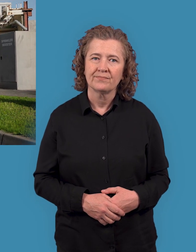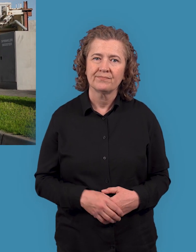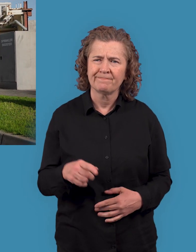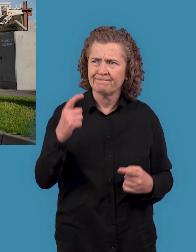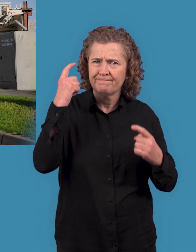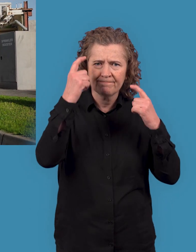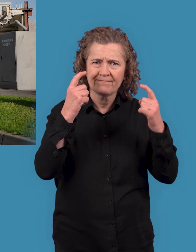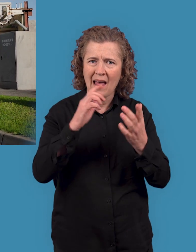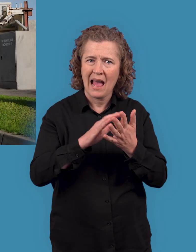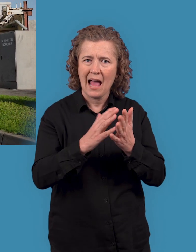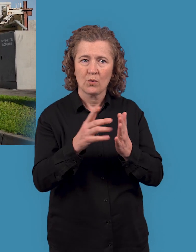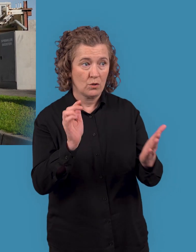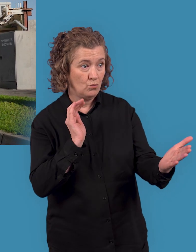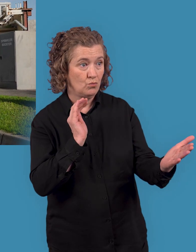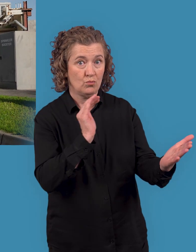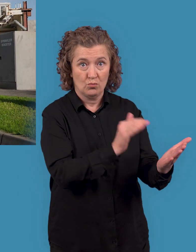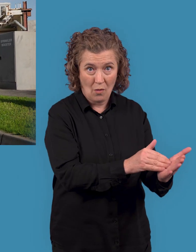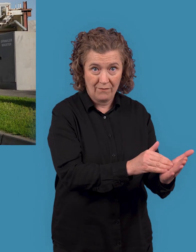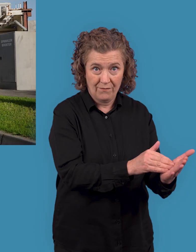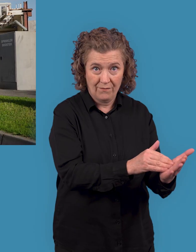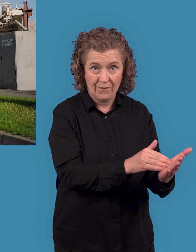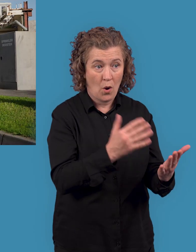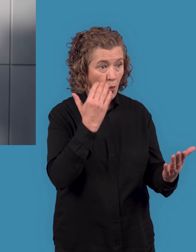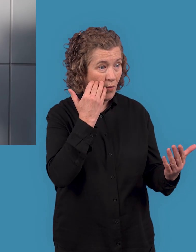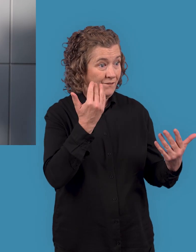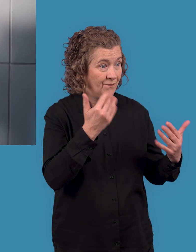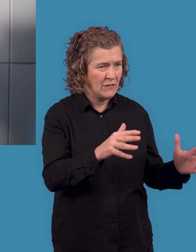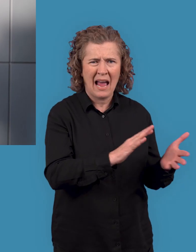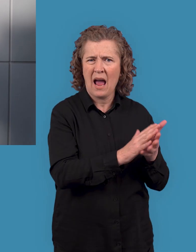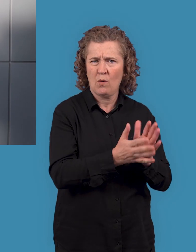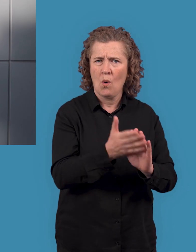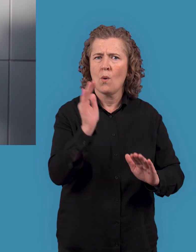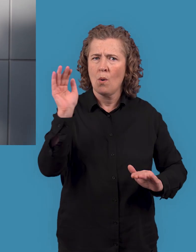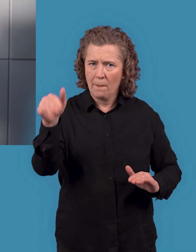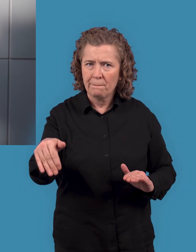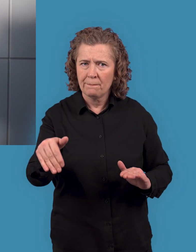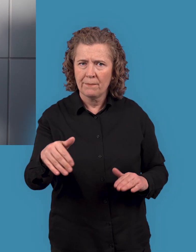Think about how you’ll get to and from court.